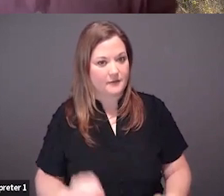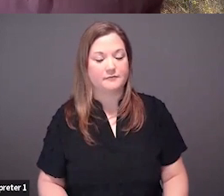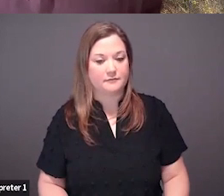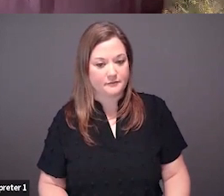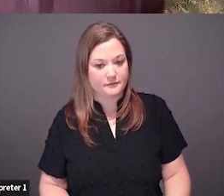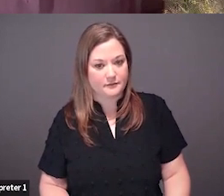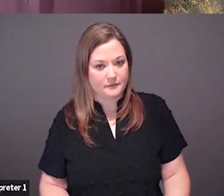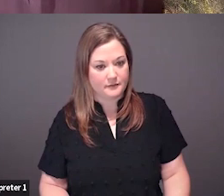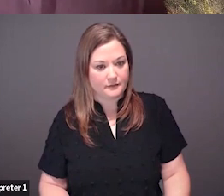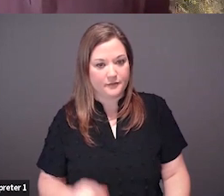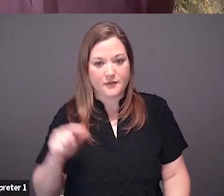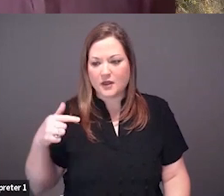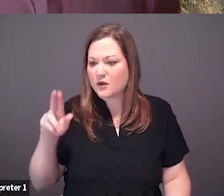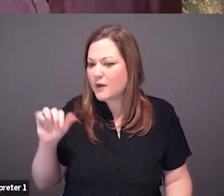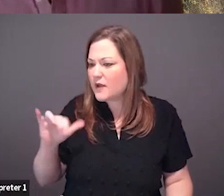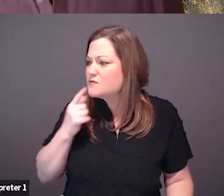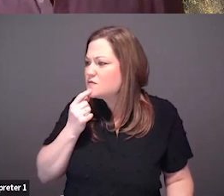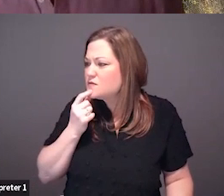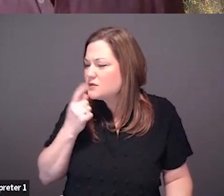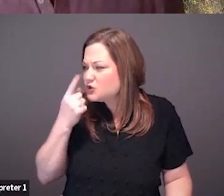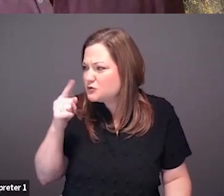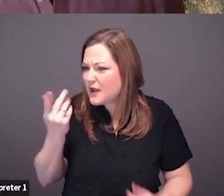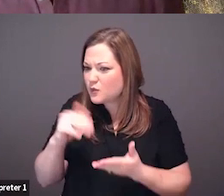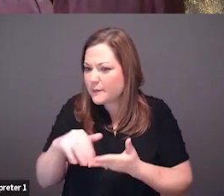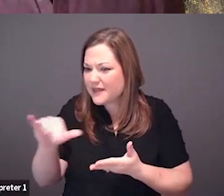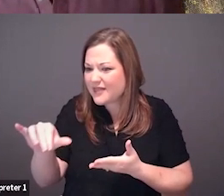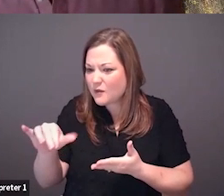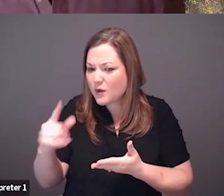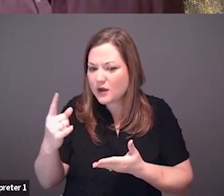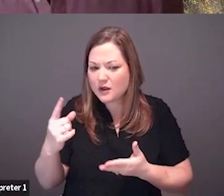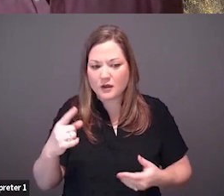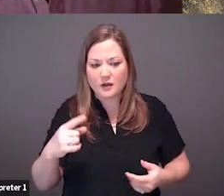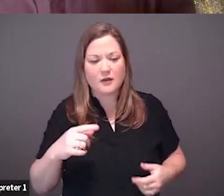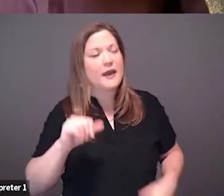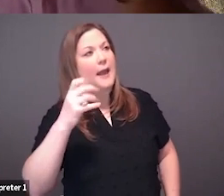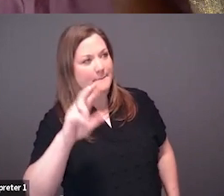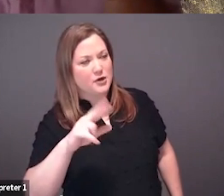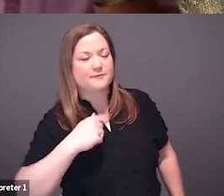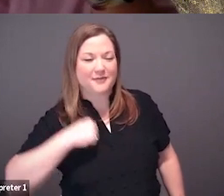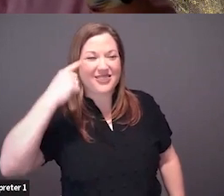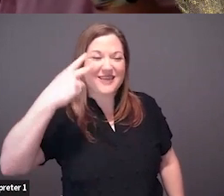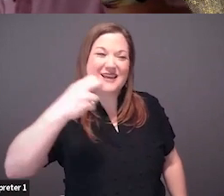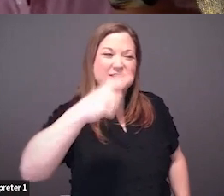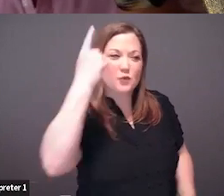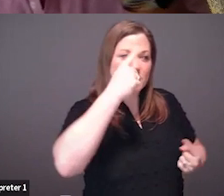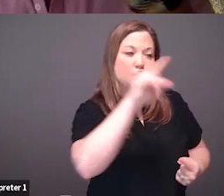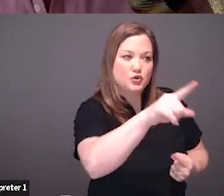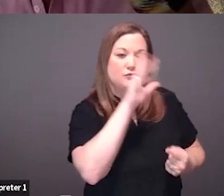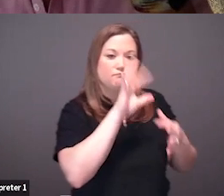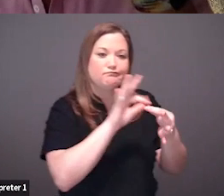I'm looking for that question. Could you repeat it? I know you talked a little bit about your personal experience